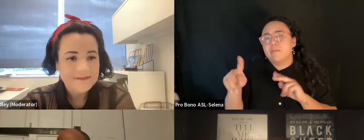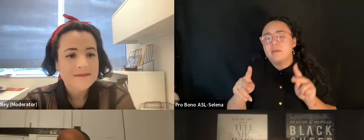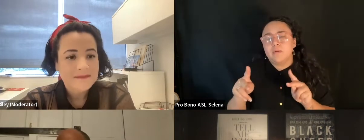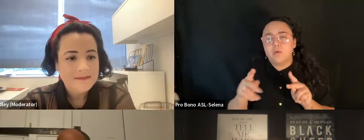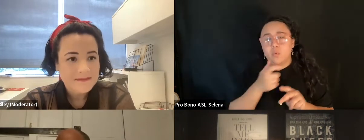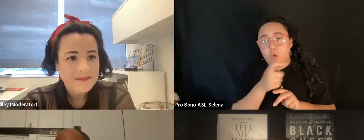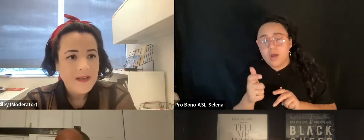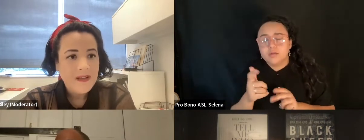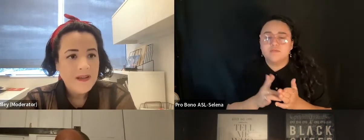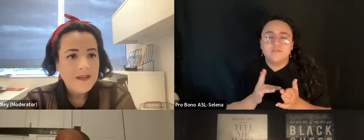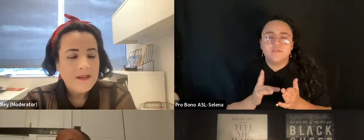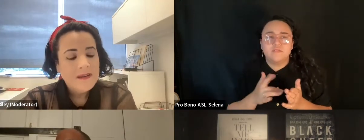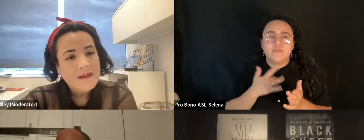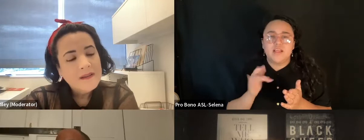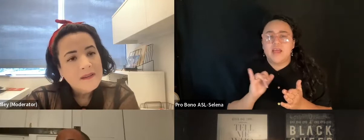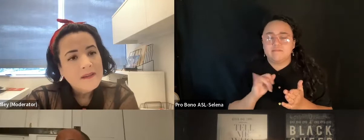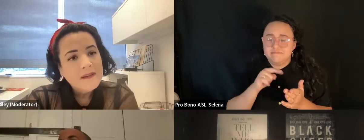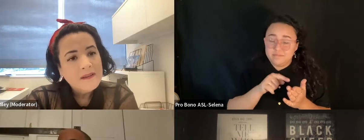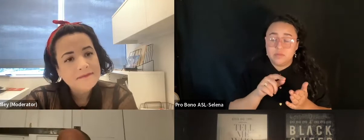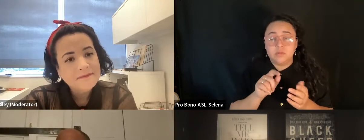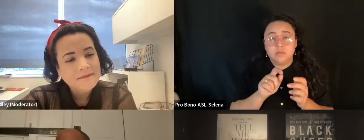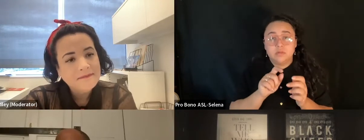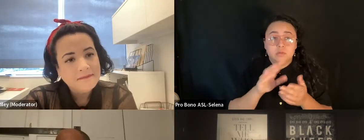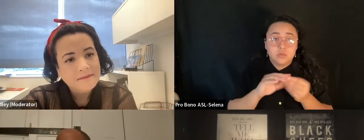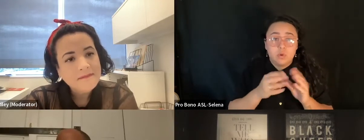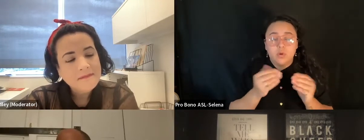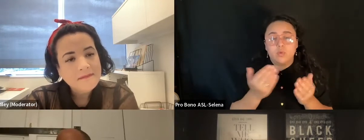And there's sort of a mythology grown around Diana.